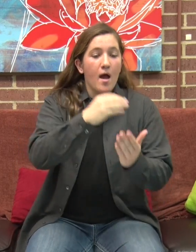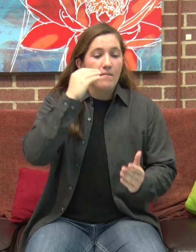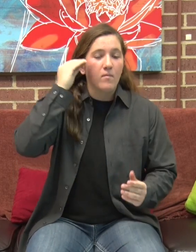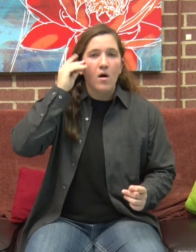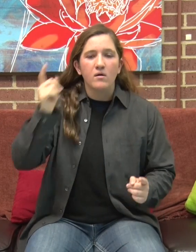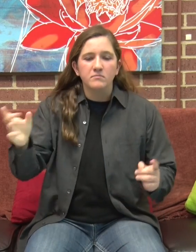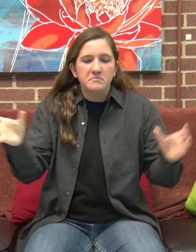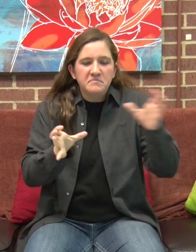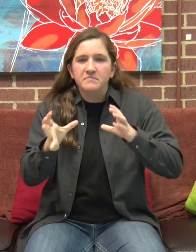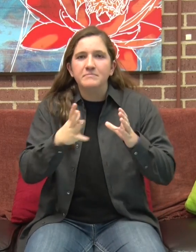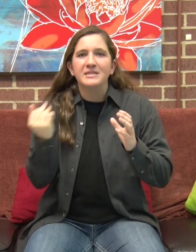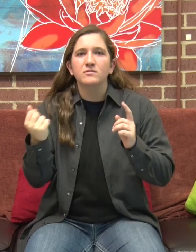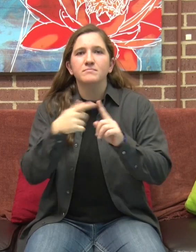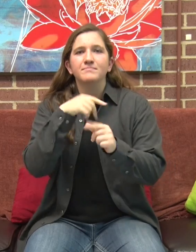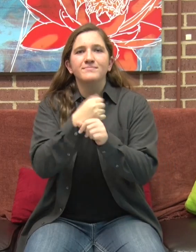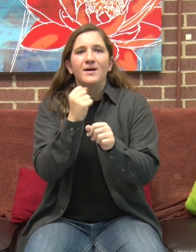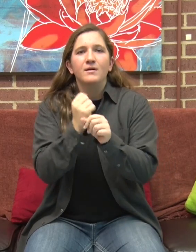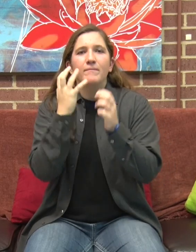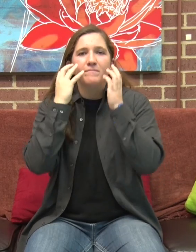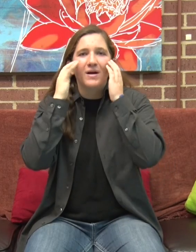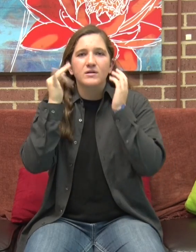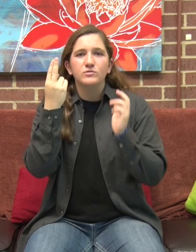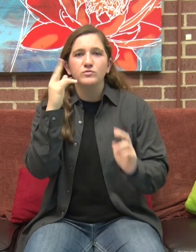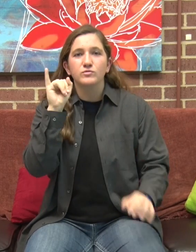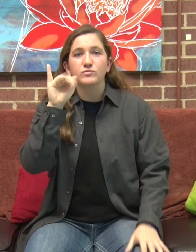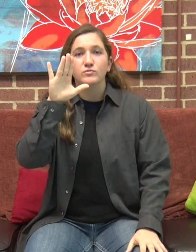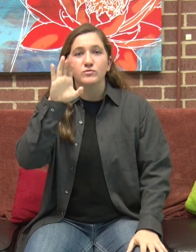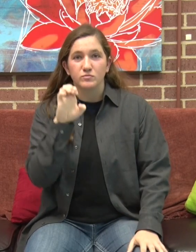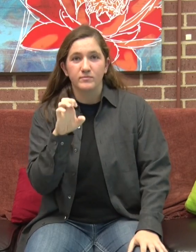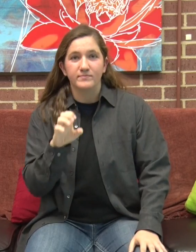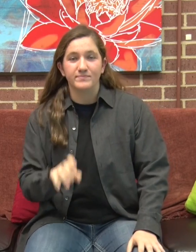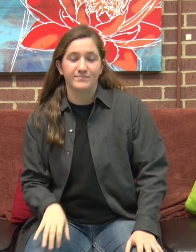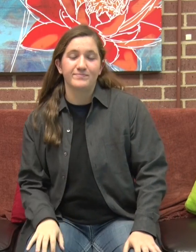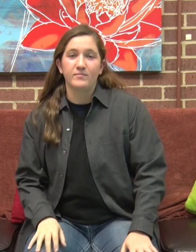Remember, when Andrew got home, he started to make the freckle juice.